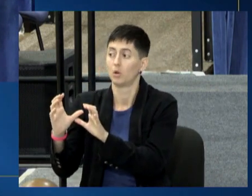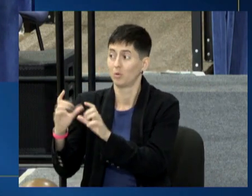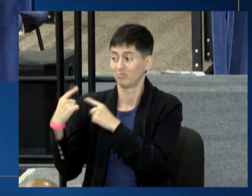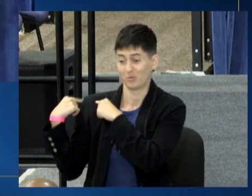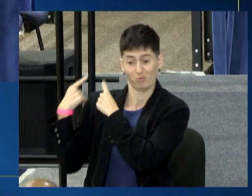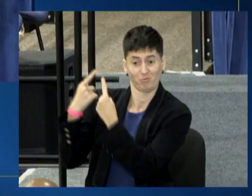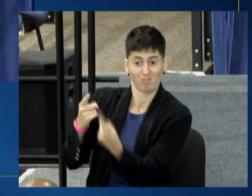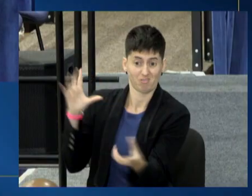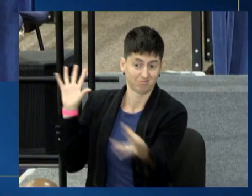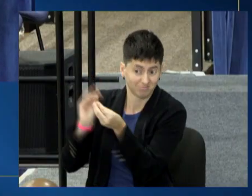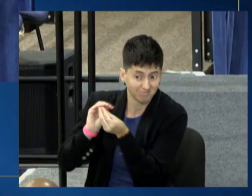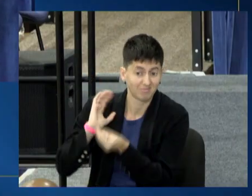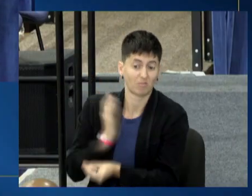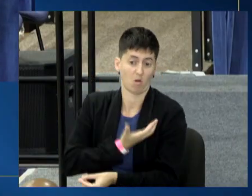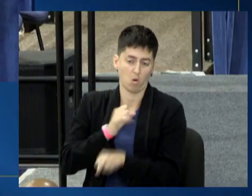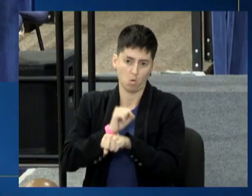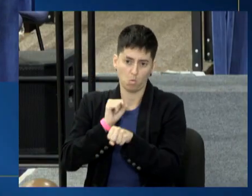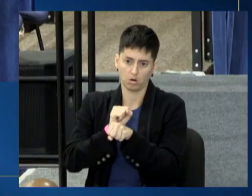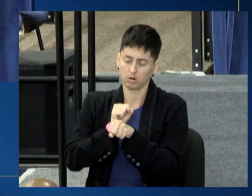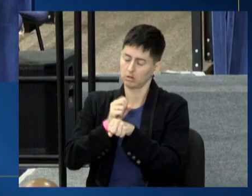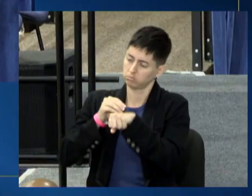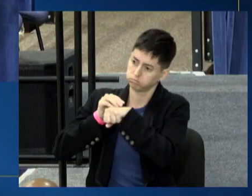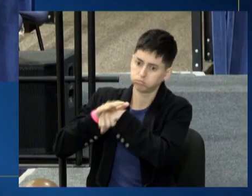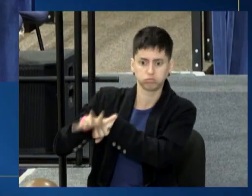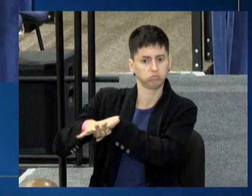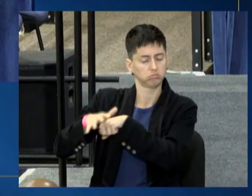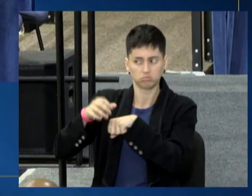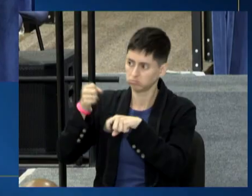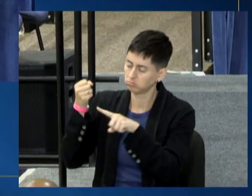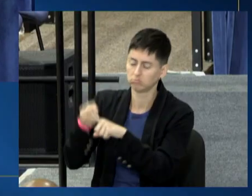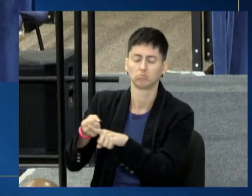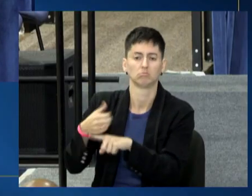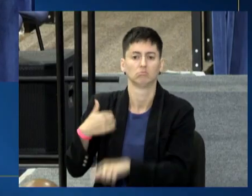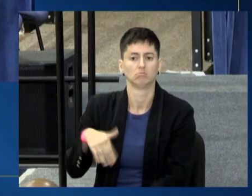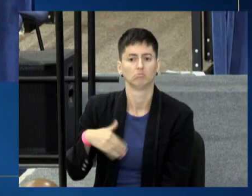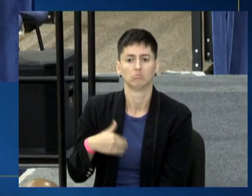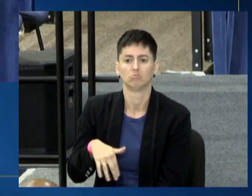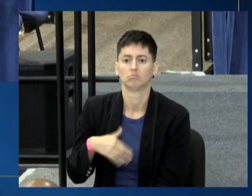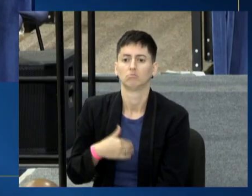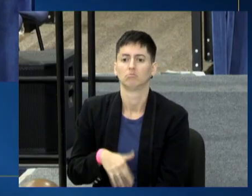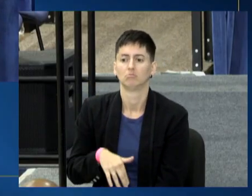On top of all of this, I can also sort of regale, but I won't because it's being publicly streamed,